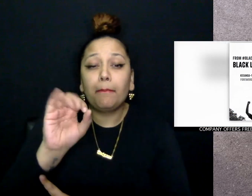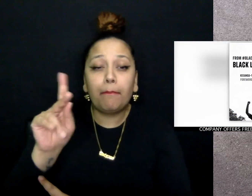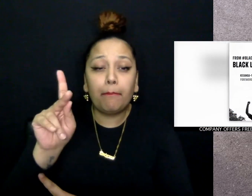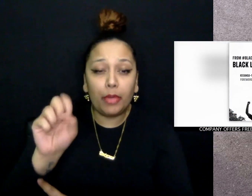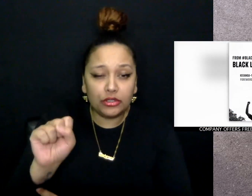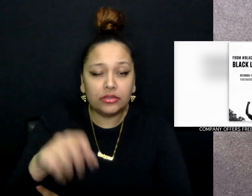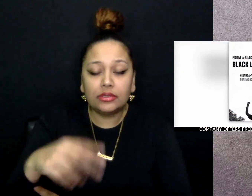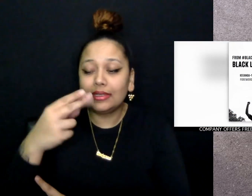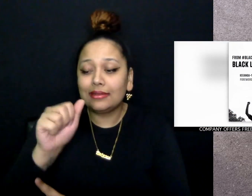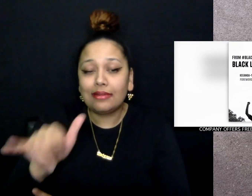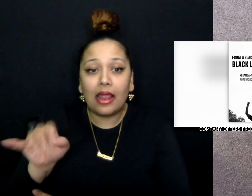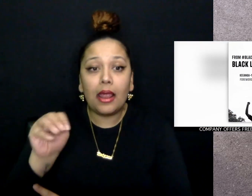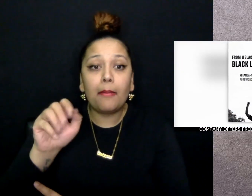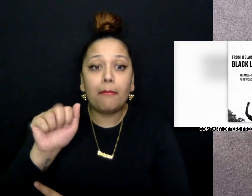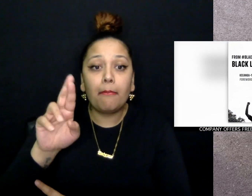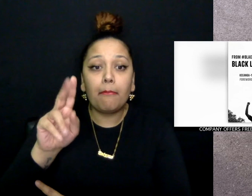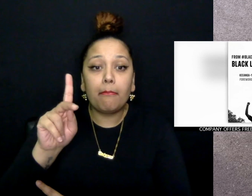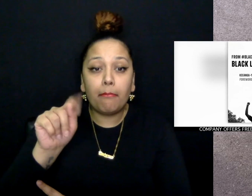I love this part. I love makeup.